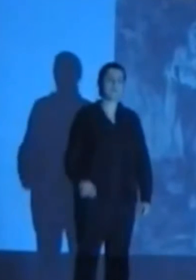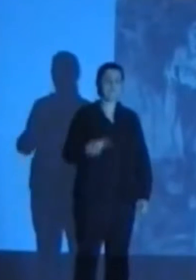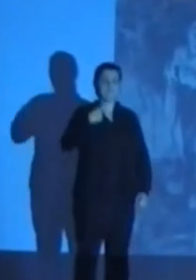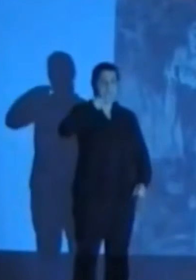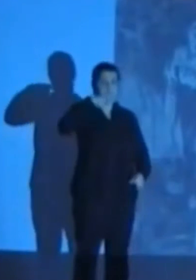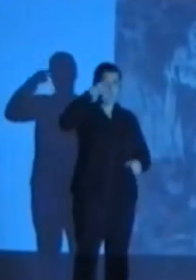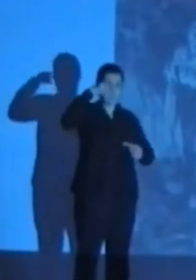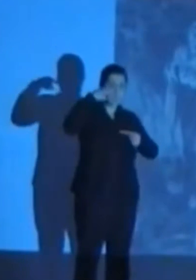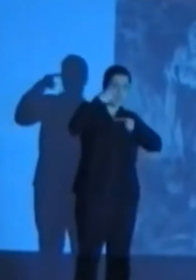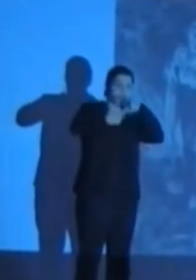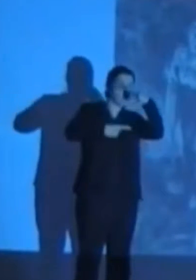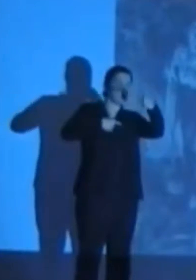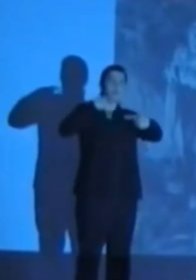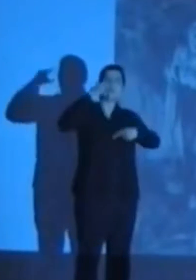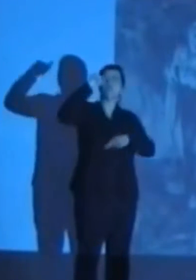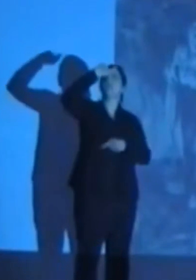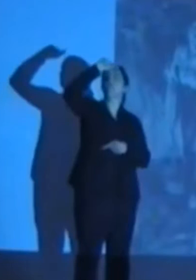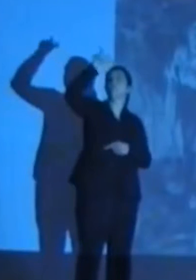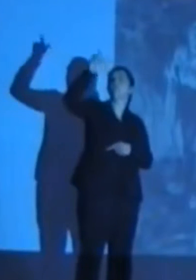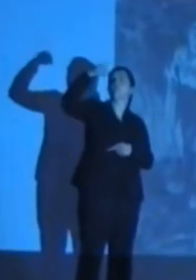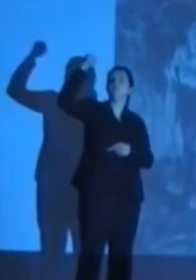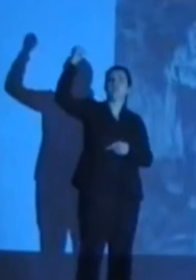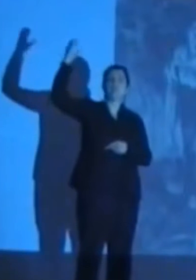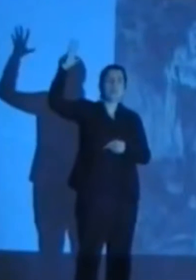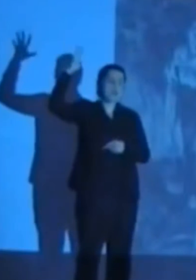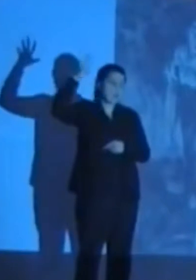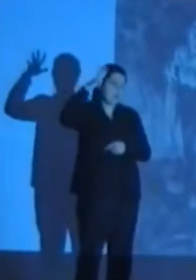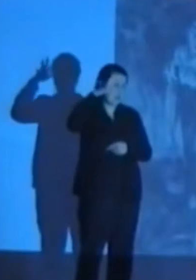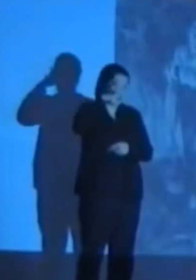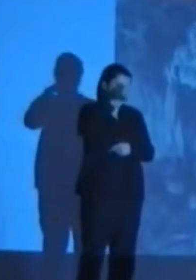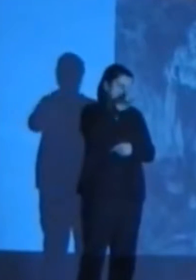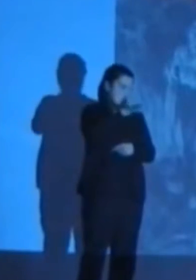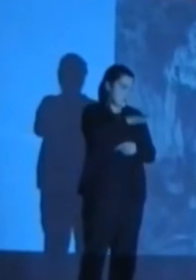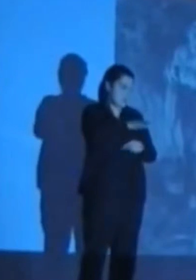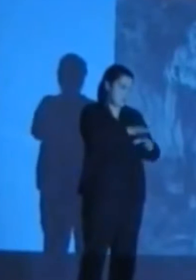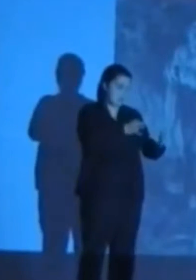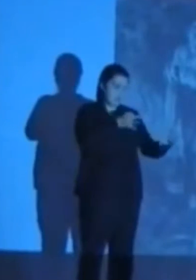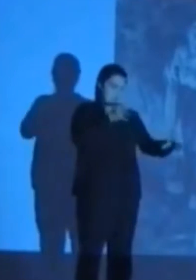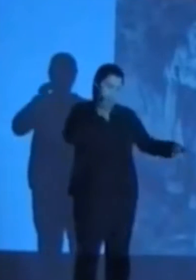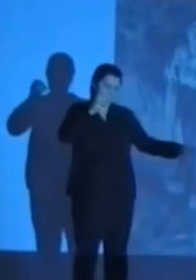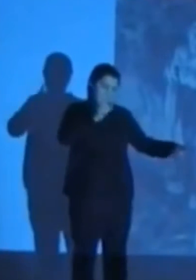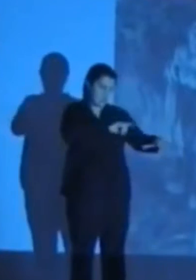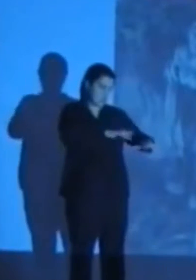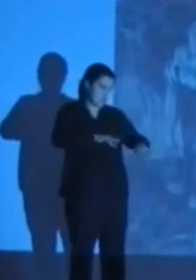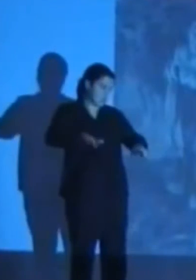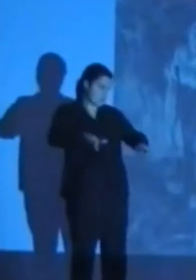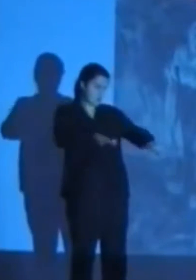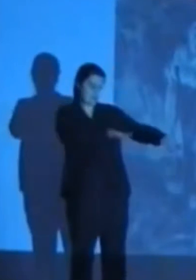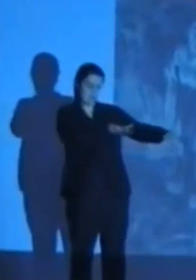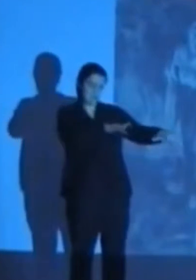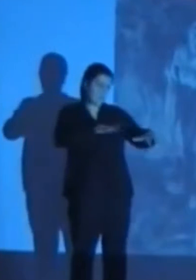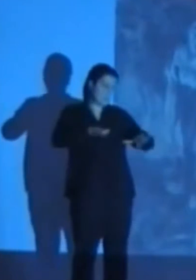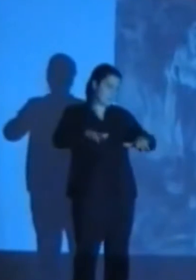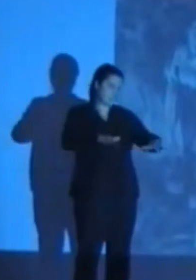When the streamlet in the moonlight Shimmers, and her mallet gleams,